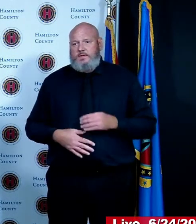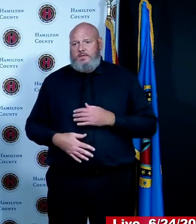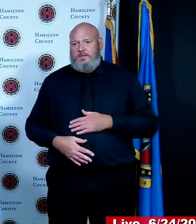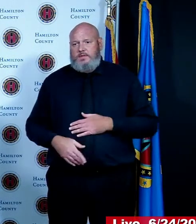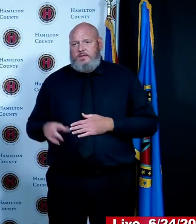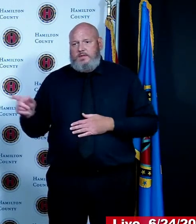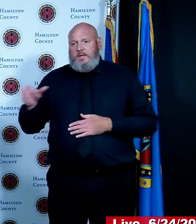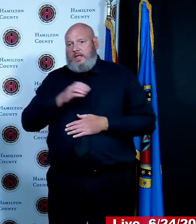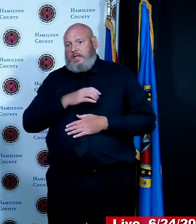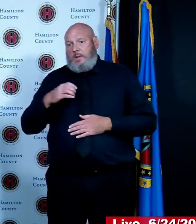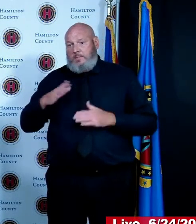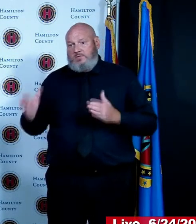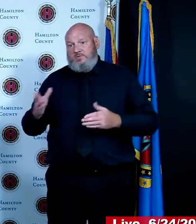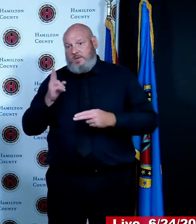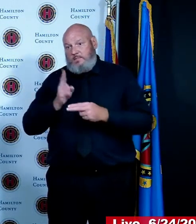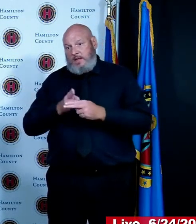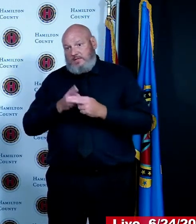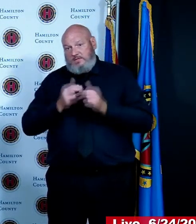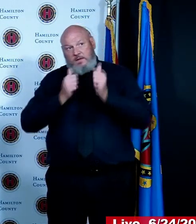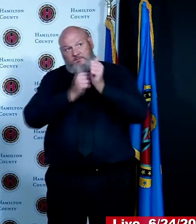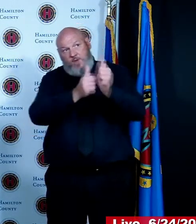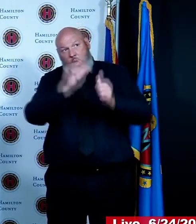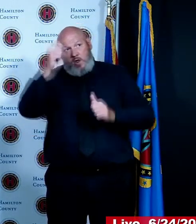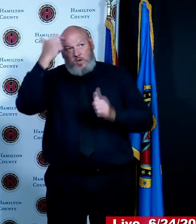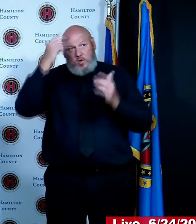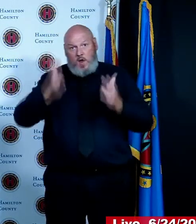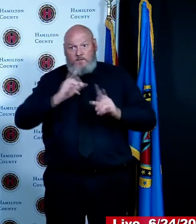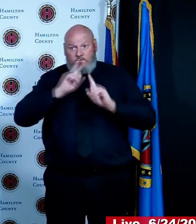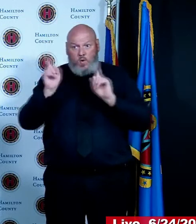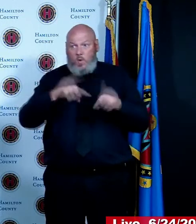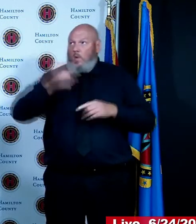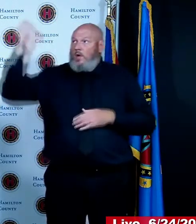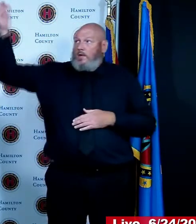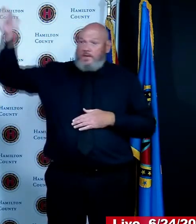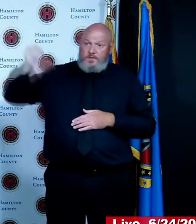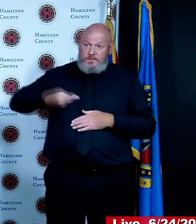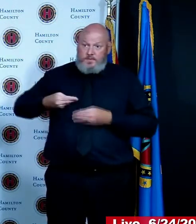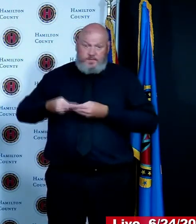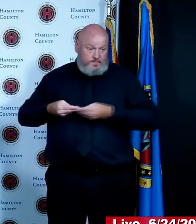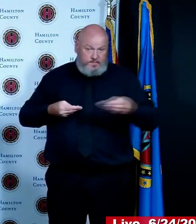and so forth obviously you know we're a very populous area and you know the